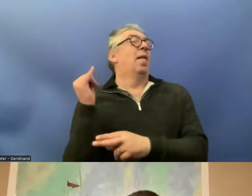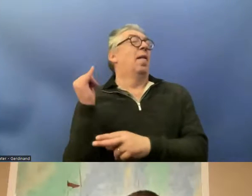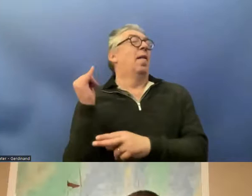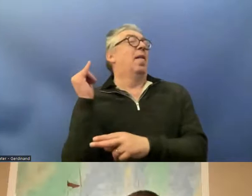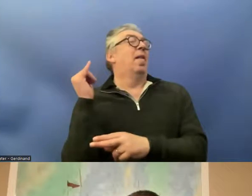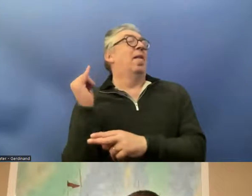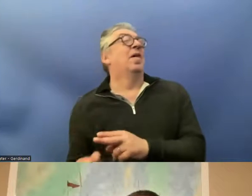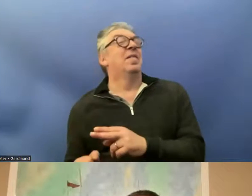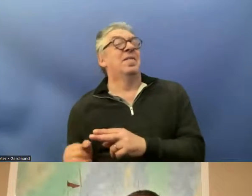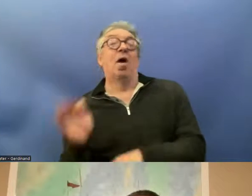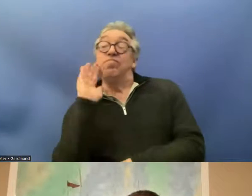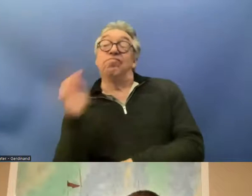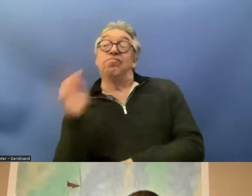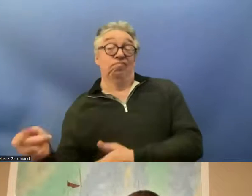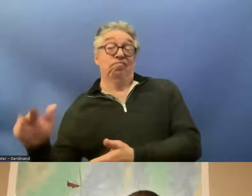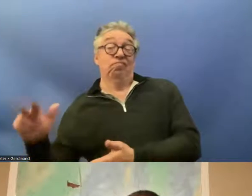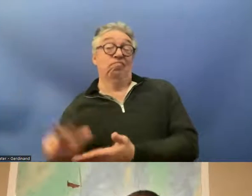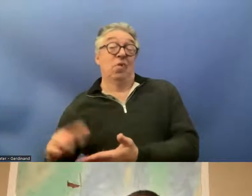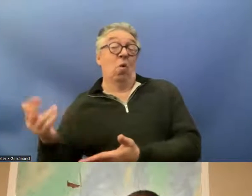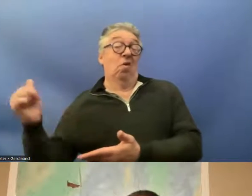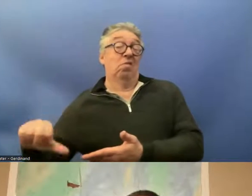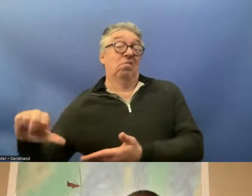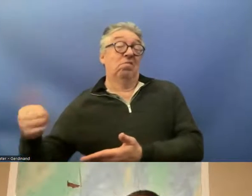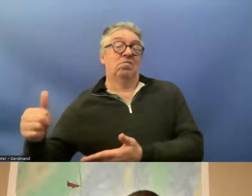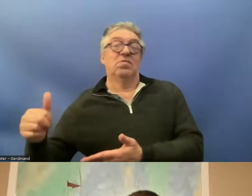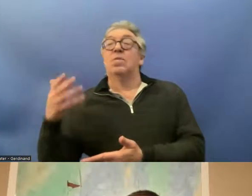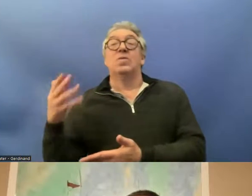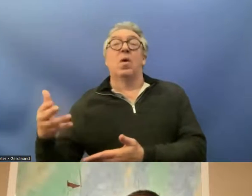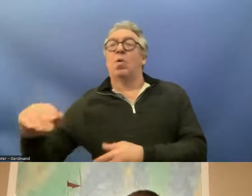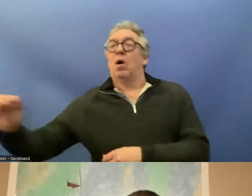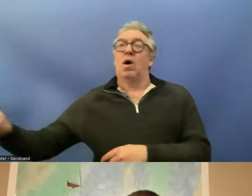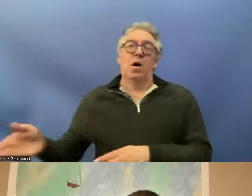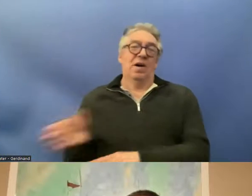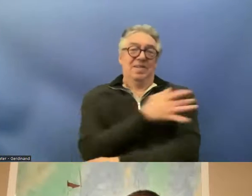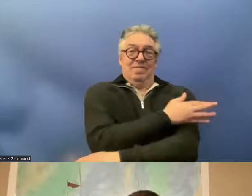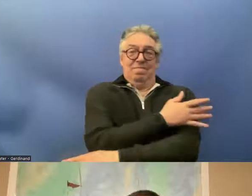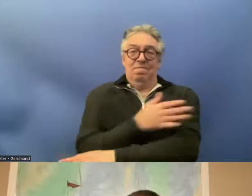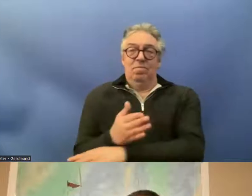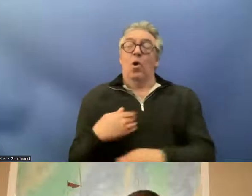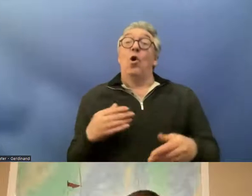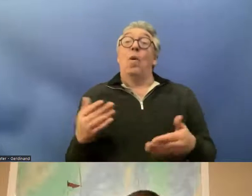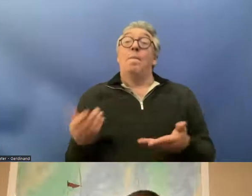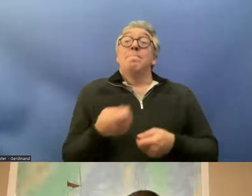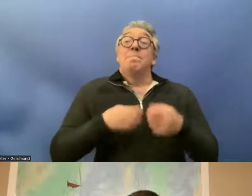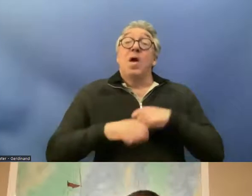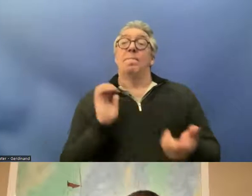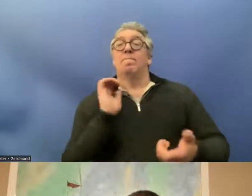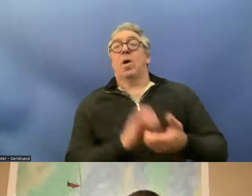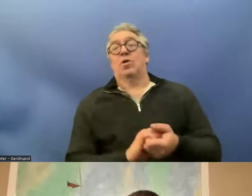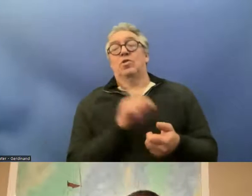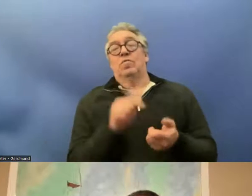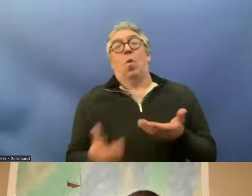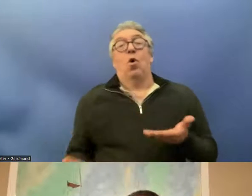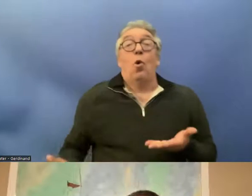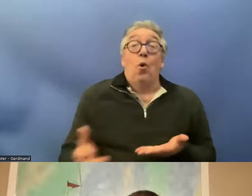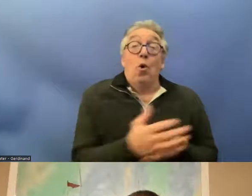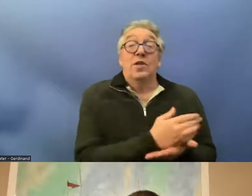for validation and clearly becoming partners in the collection, news and advocacy strategy